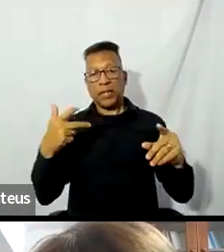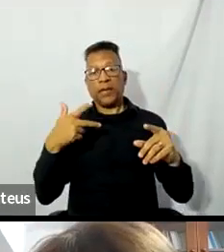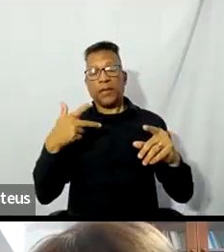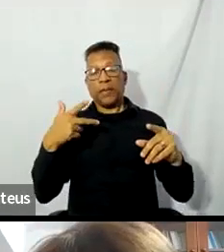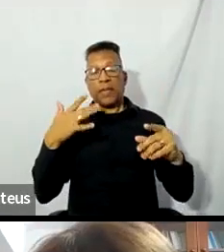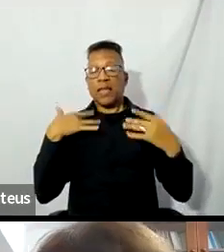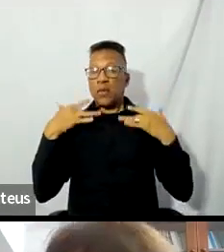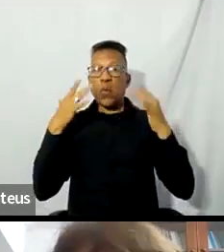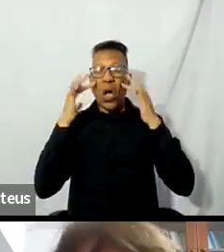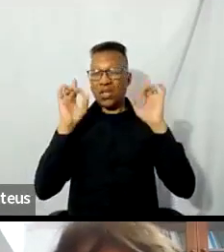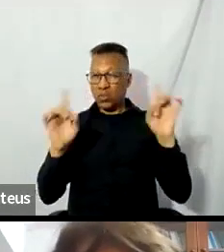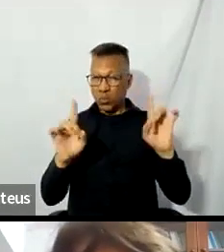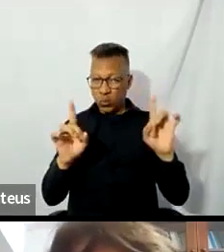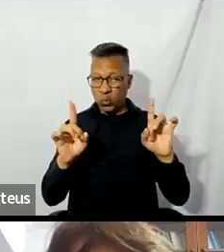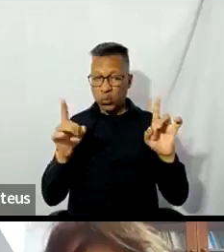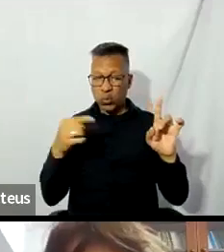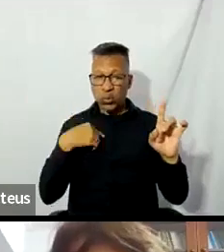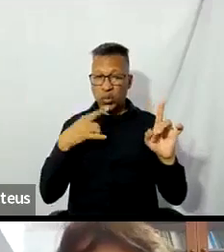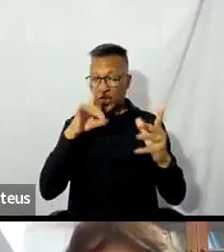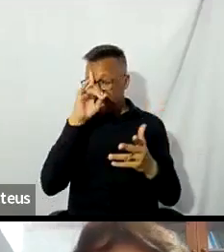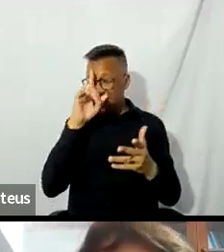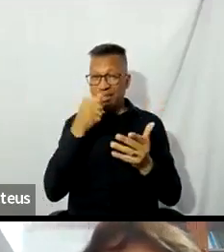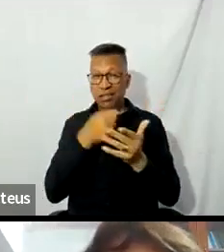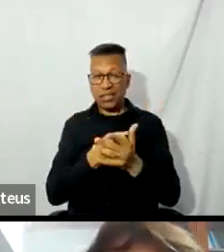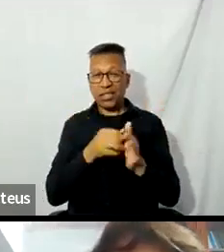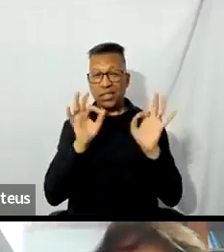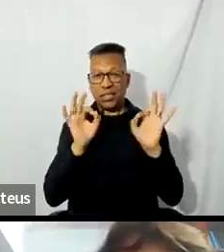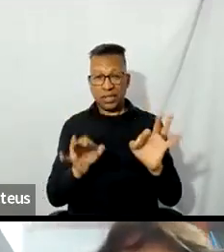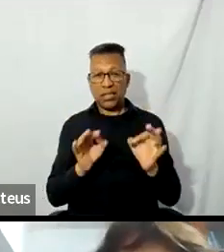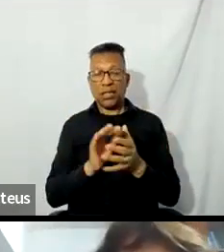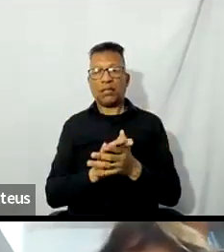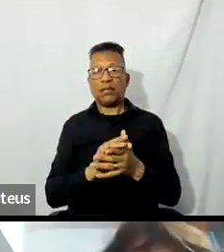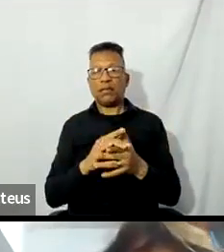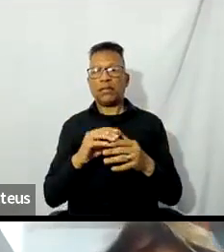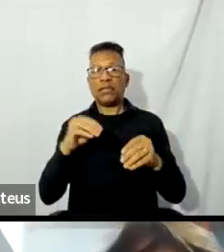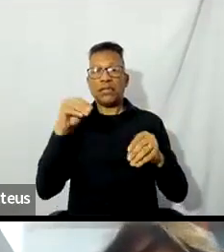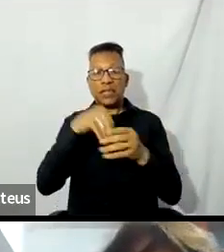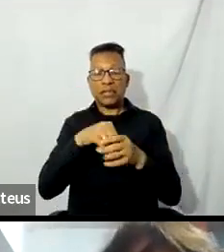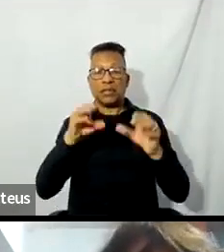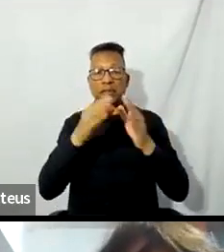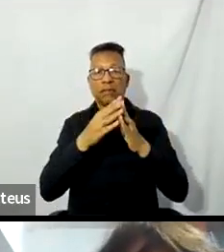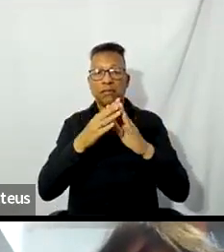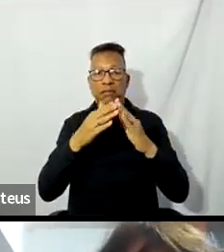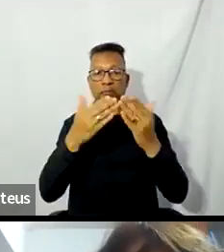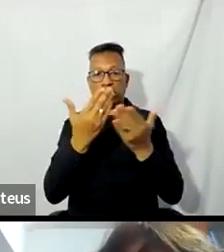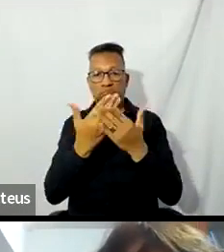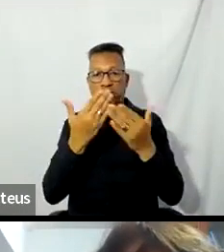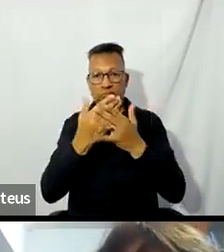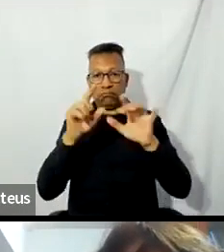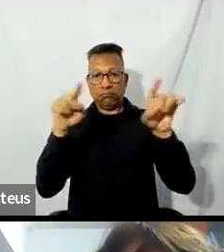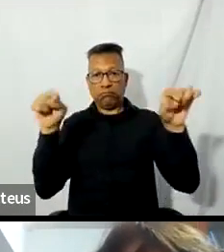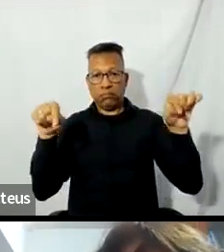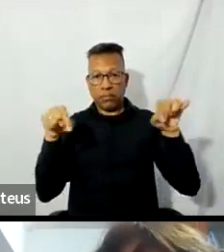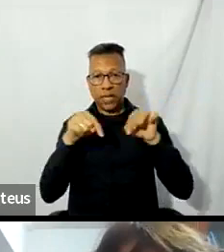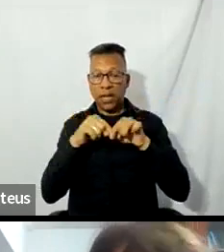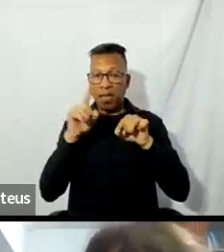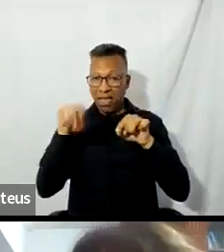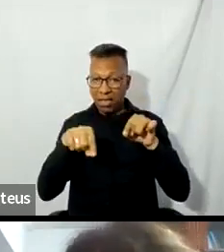is that the is that the decisive is that the decisive factory in in the classroom is the curriculum awesome as such